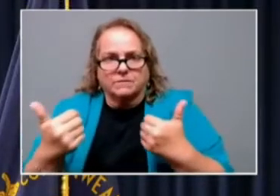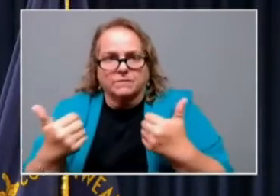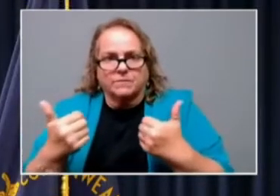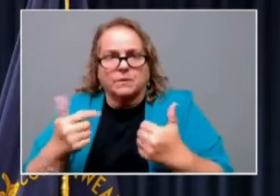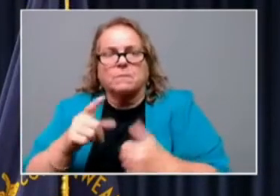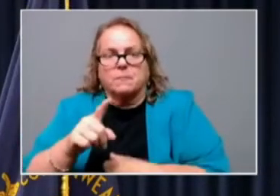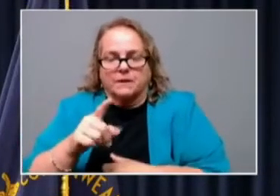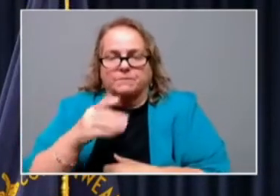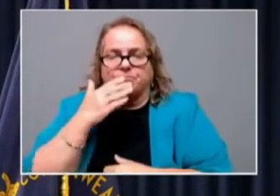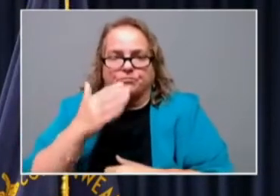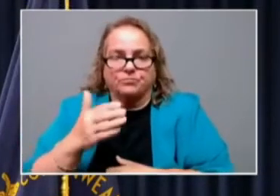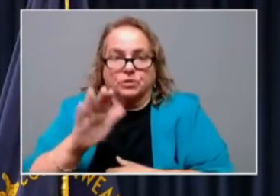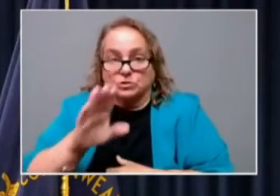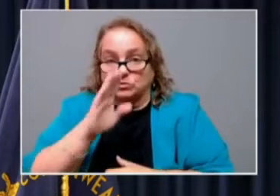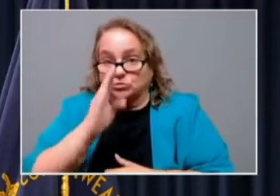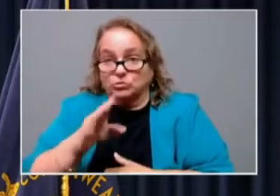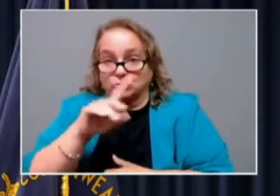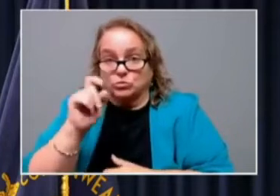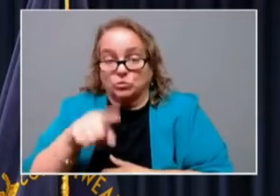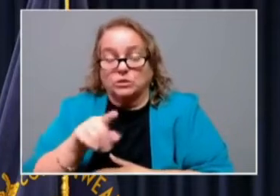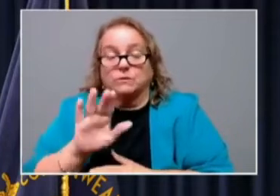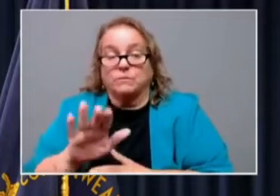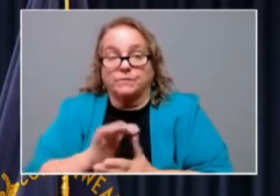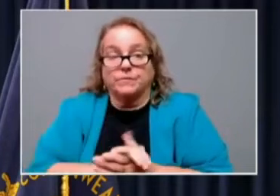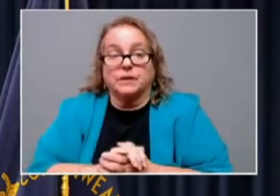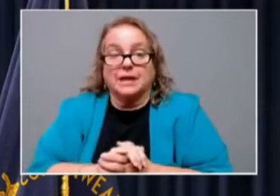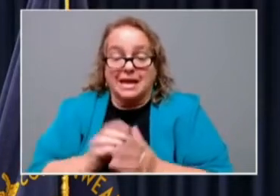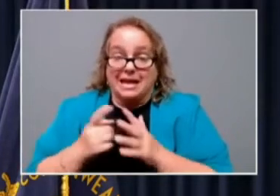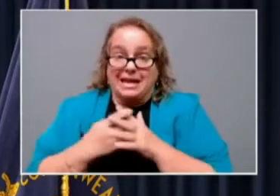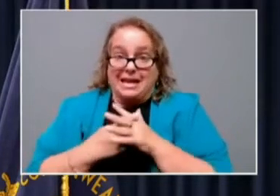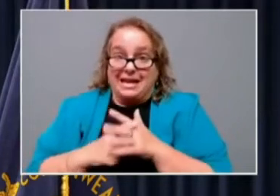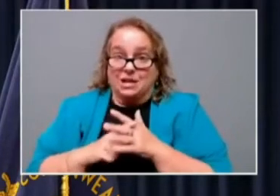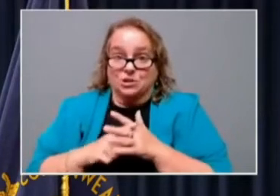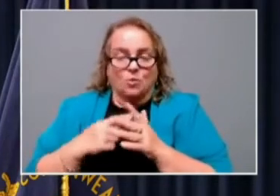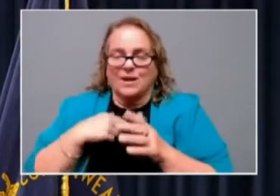question, um initially we didn't have enough data and so they had people